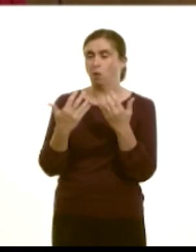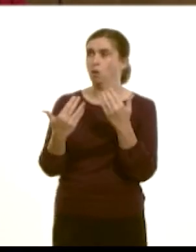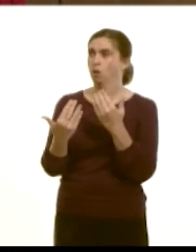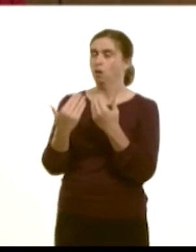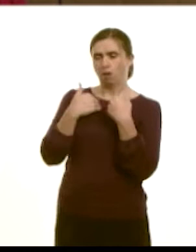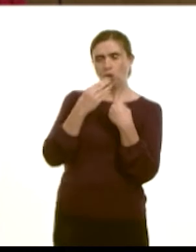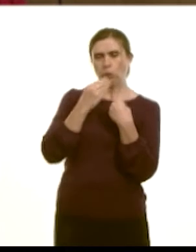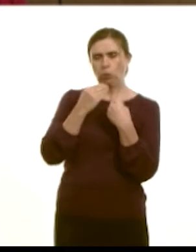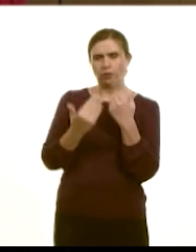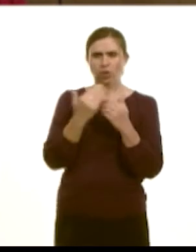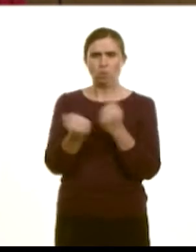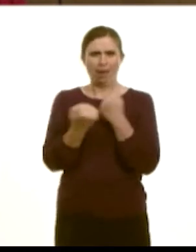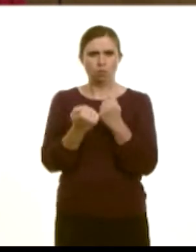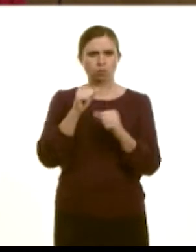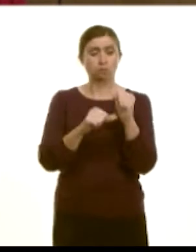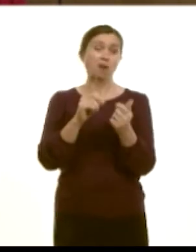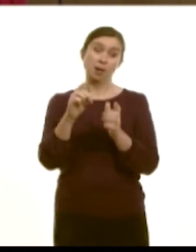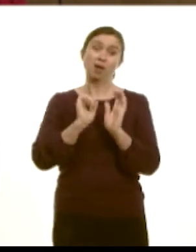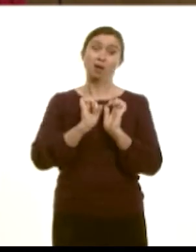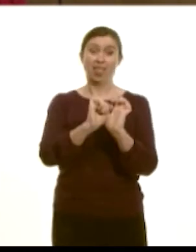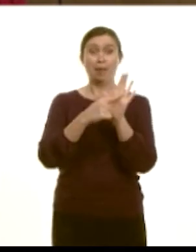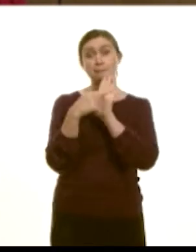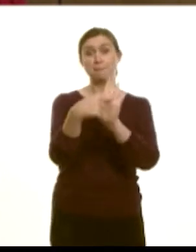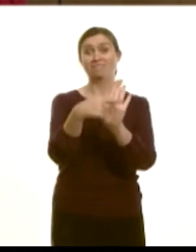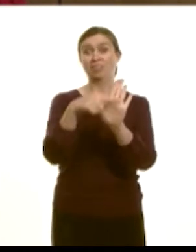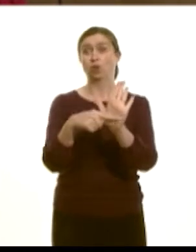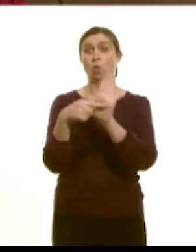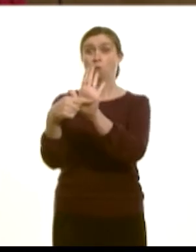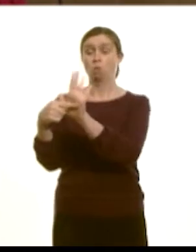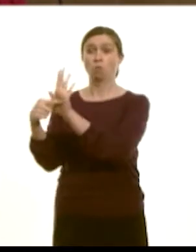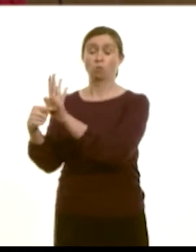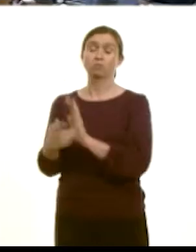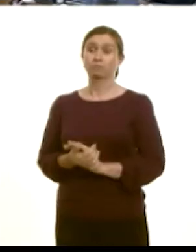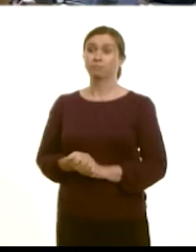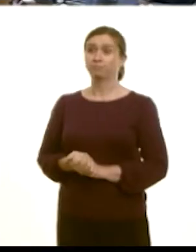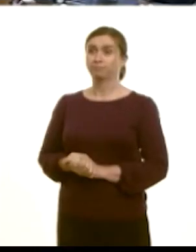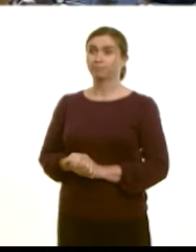and I am sure that that will be something for the manifestos in two yearsí time. Gwenda Thomas: 2.